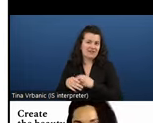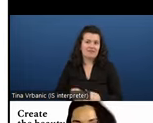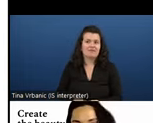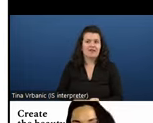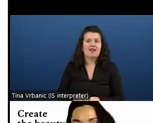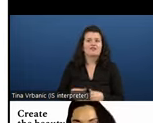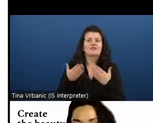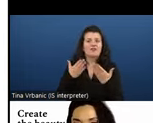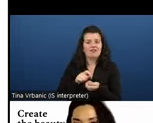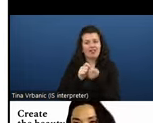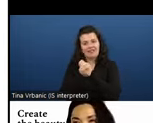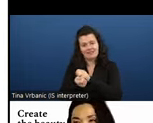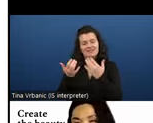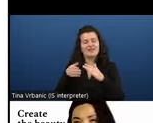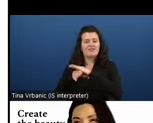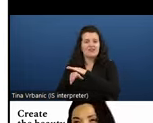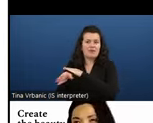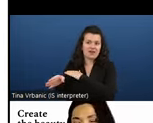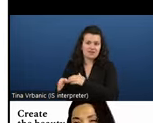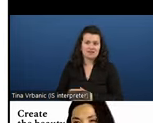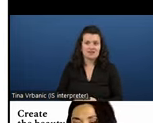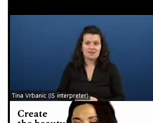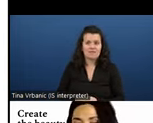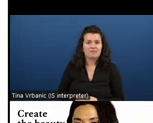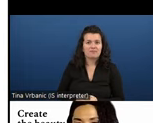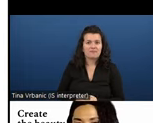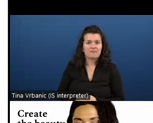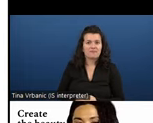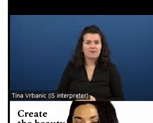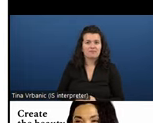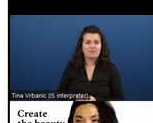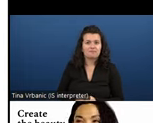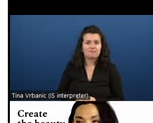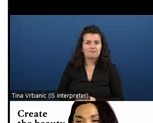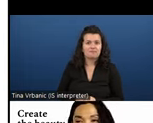of disability, disability, that we are good to address and when it comes to the invisible,